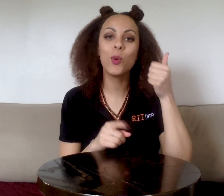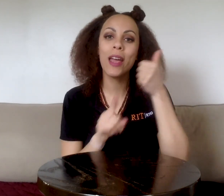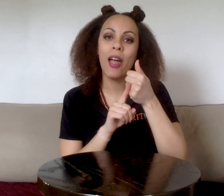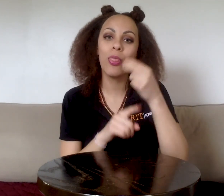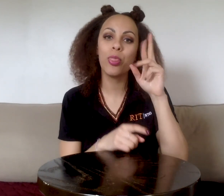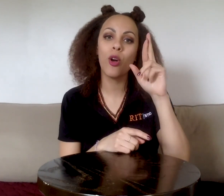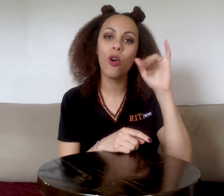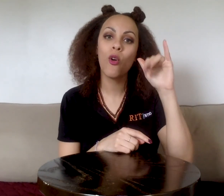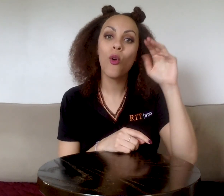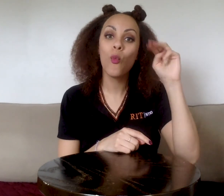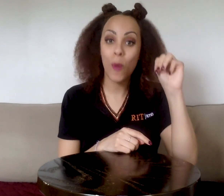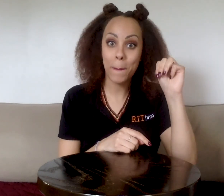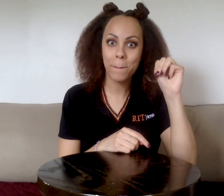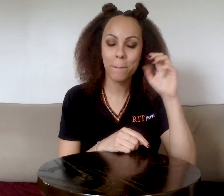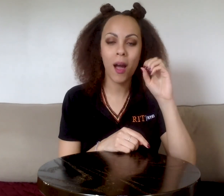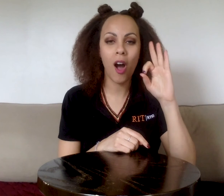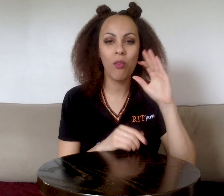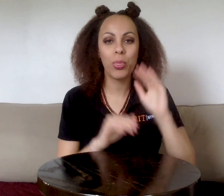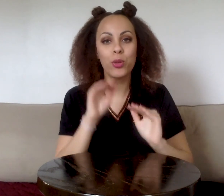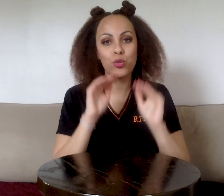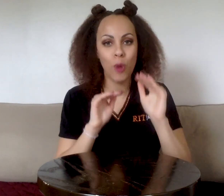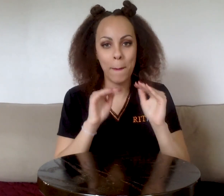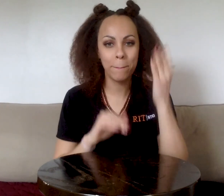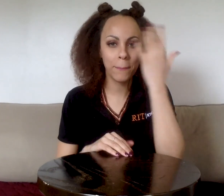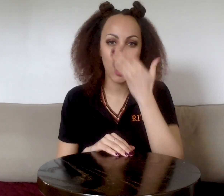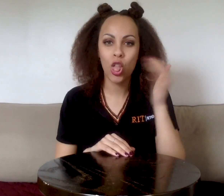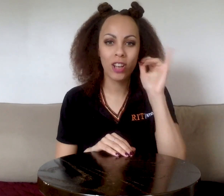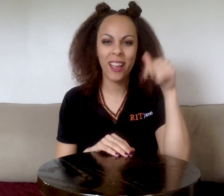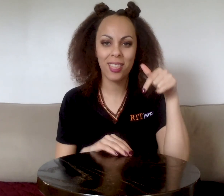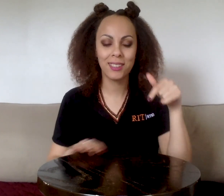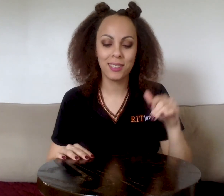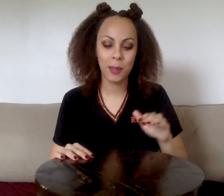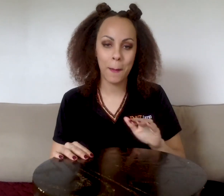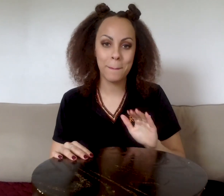The high tone uses the fingers to hit the rim of the drum